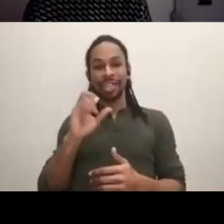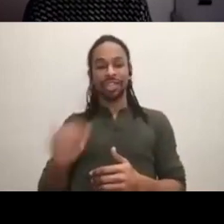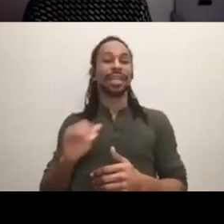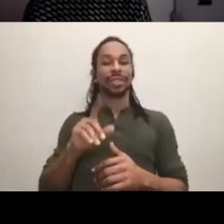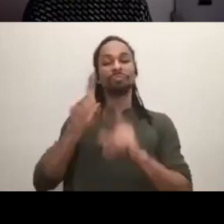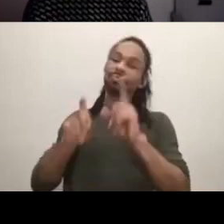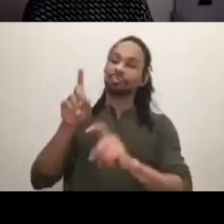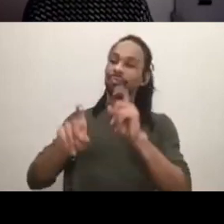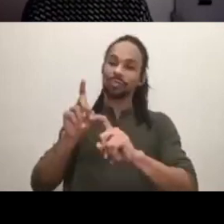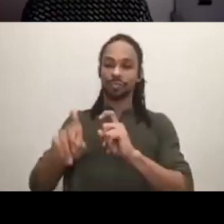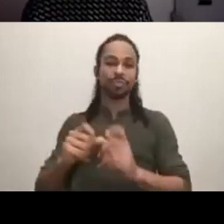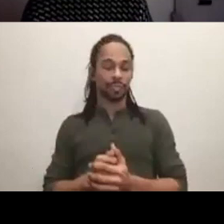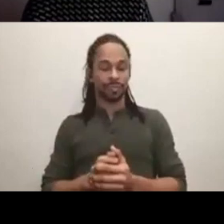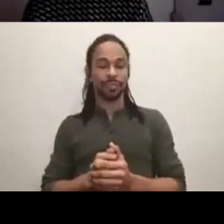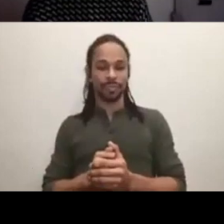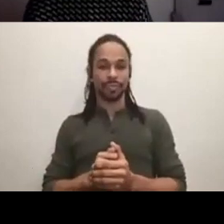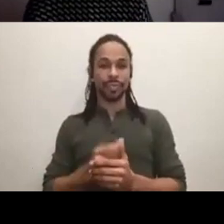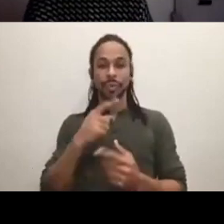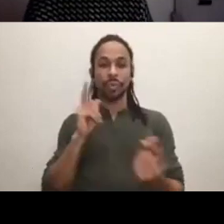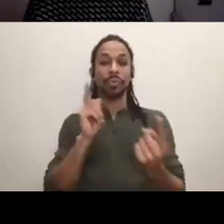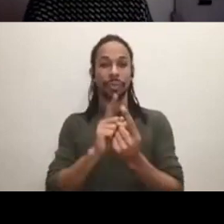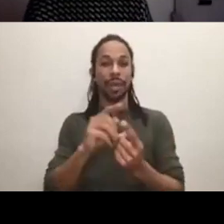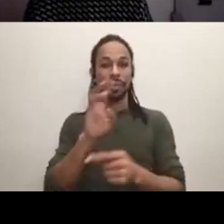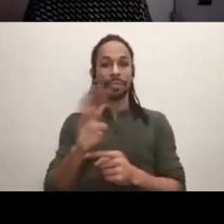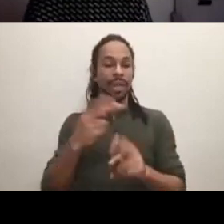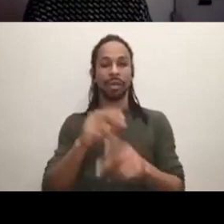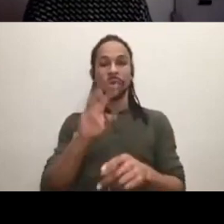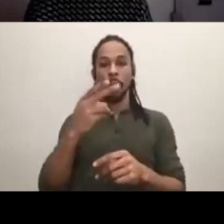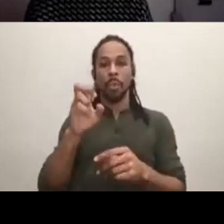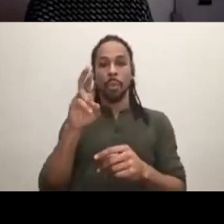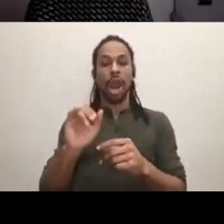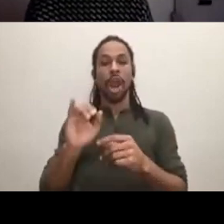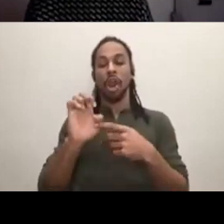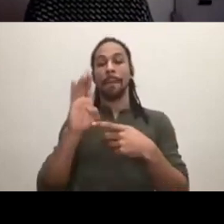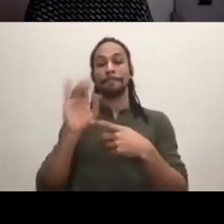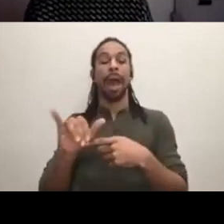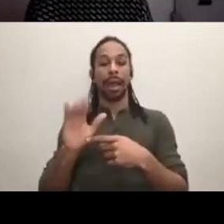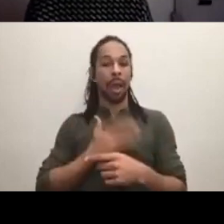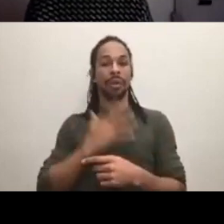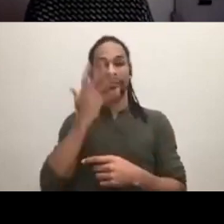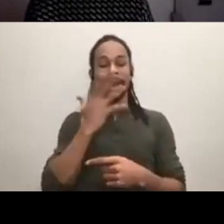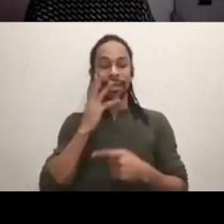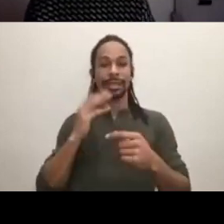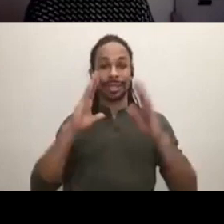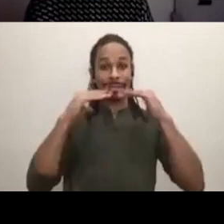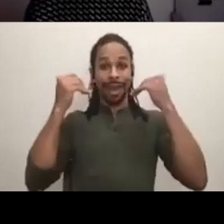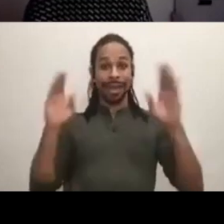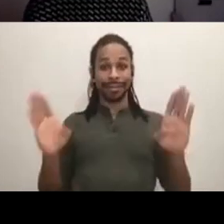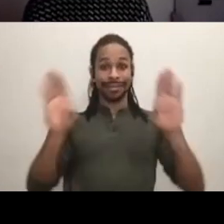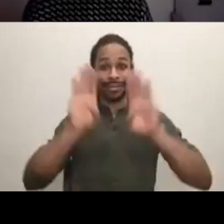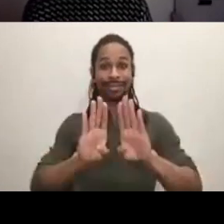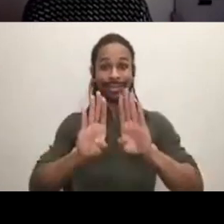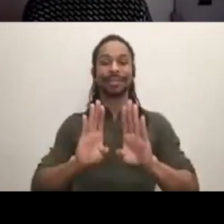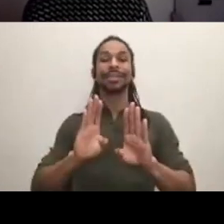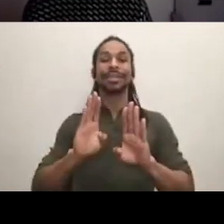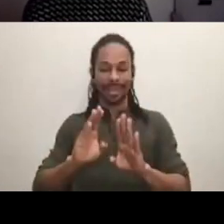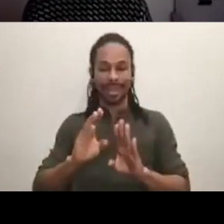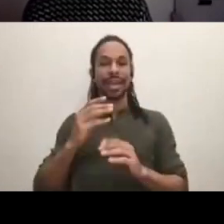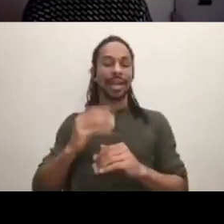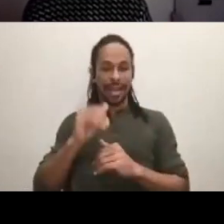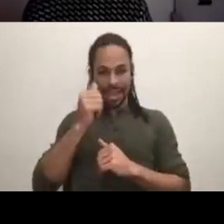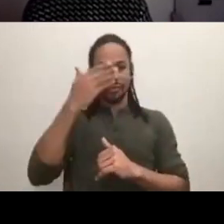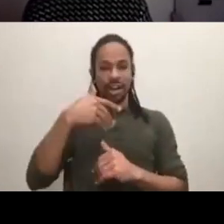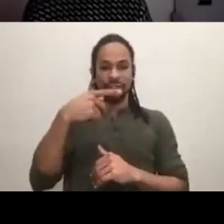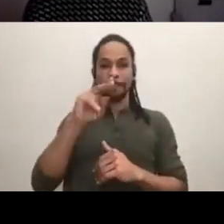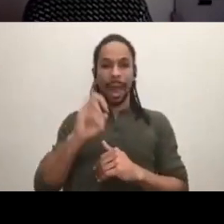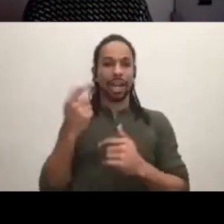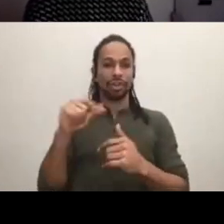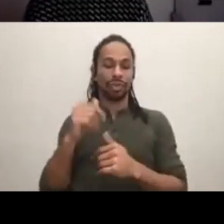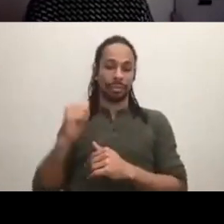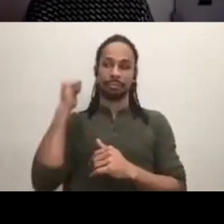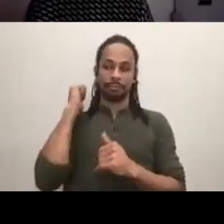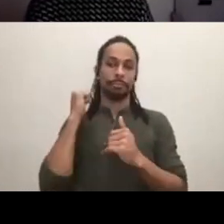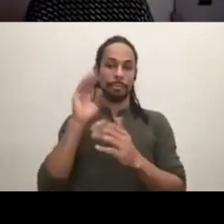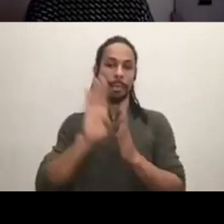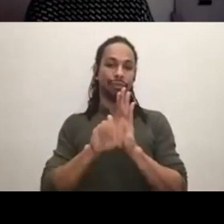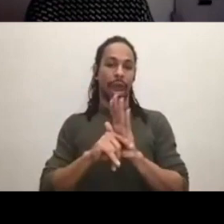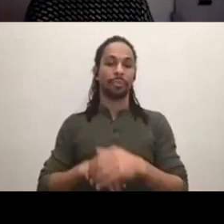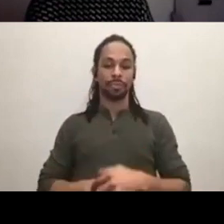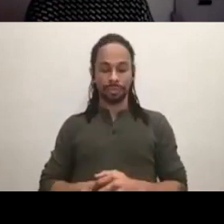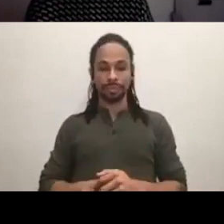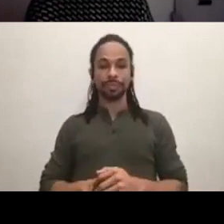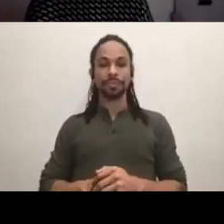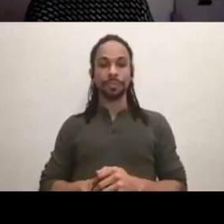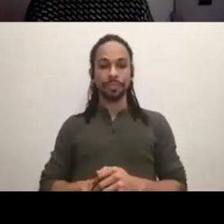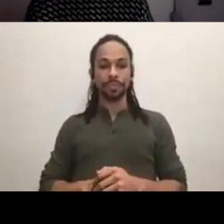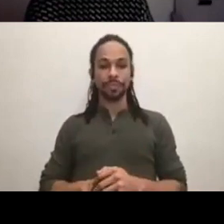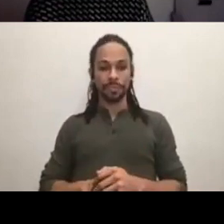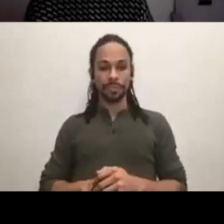about that and do we send things to people? And we've began to talk about the project